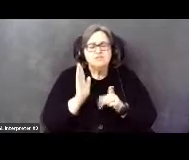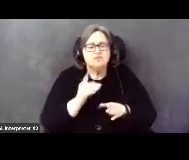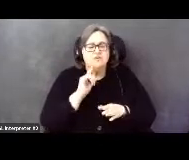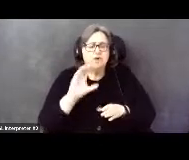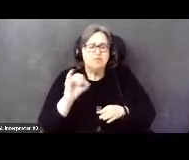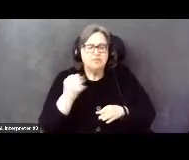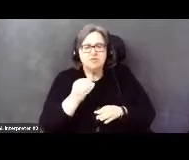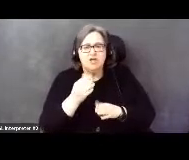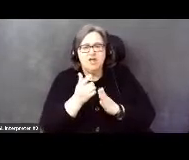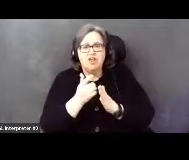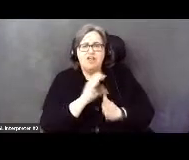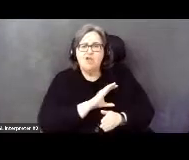beginning to speak on advocacy as the